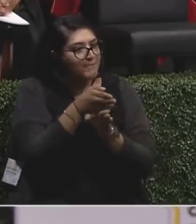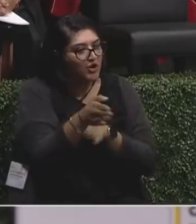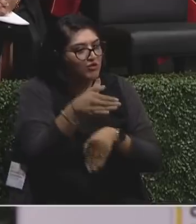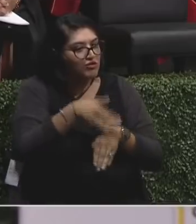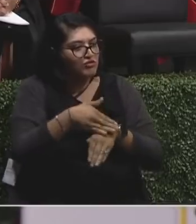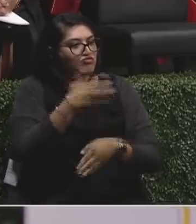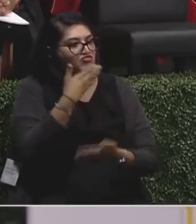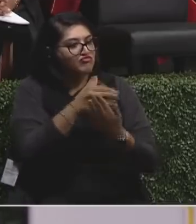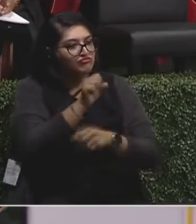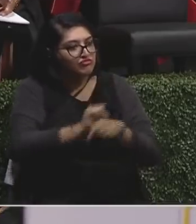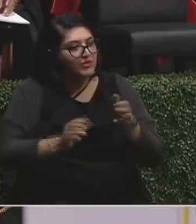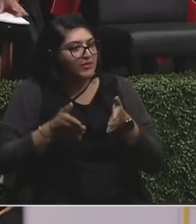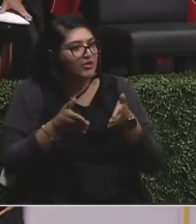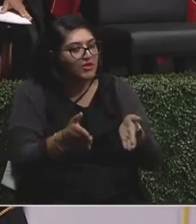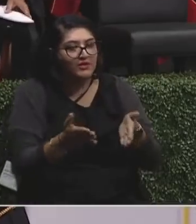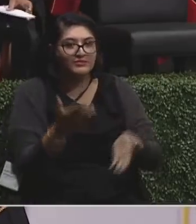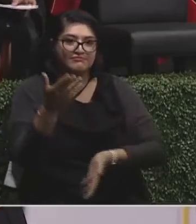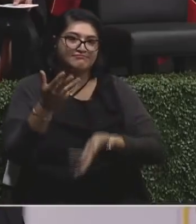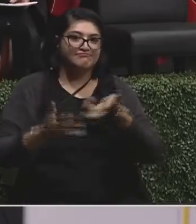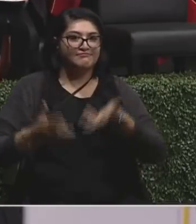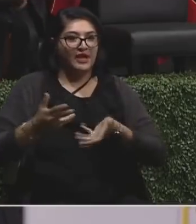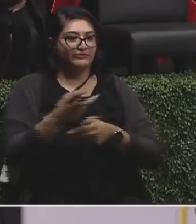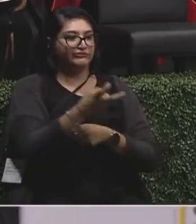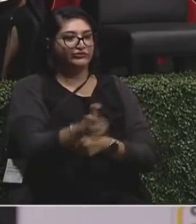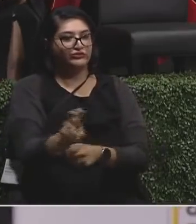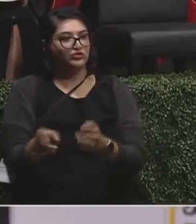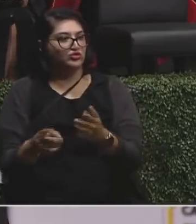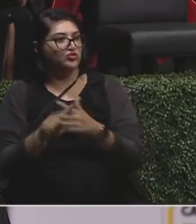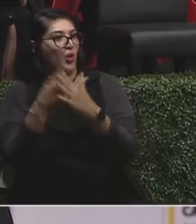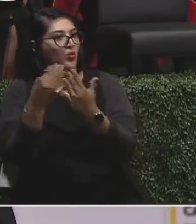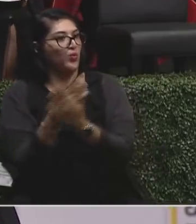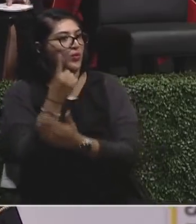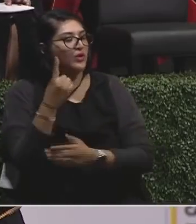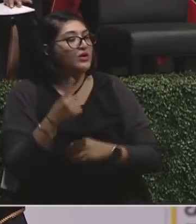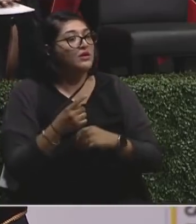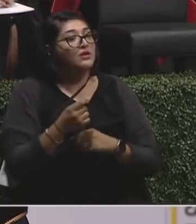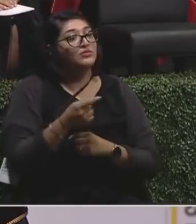YOU CAME HERE WITH A PLAN TO LEARN MORE, TO FOCUS YOUR MAJOR ON A CAREER PATH, OR PERHAPS TO EMBARK ON A NEW ONE.